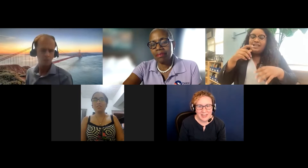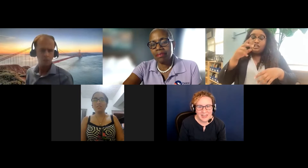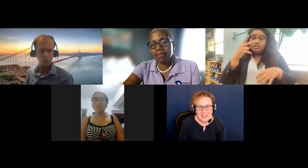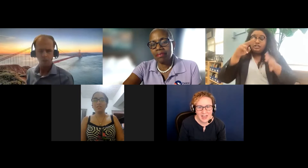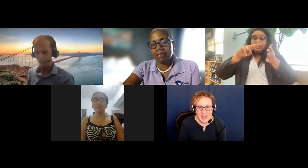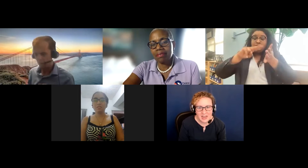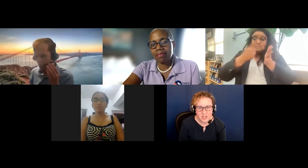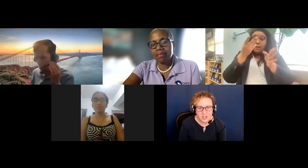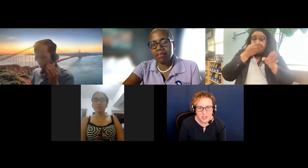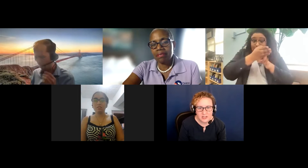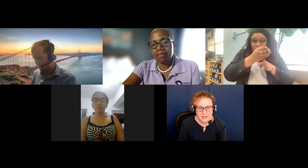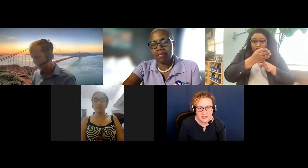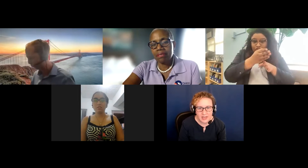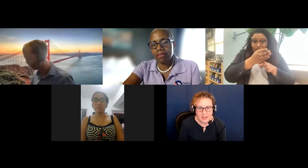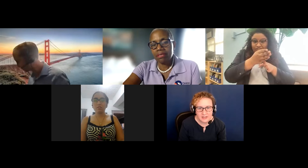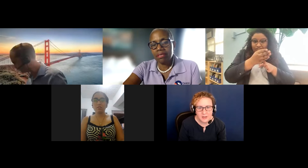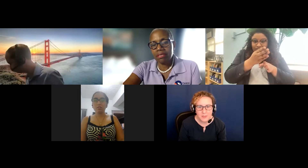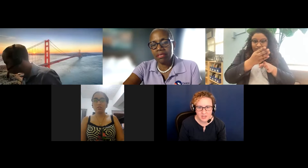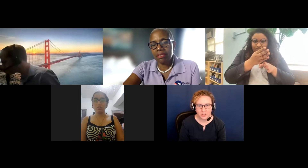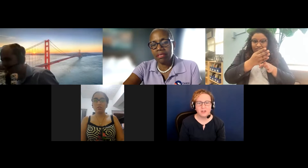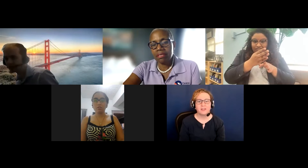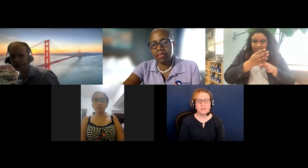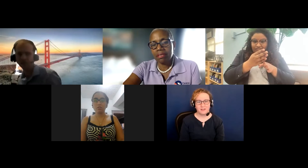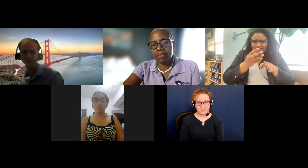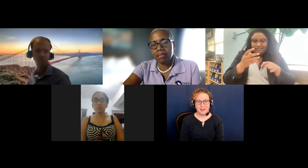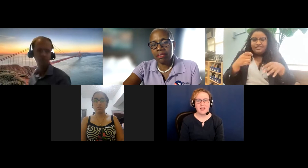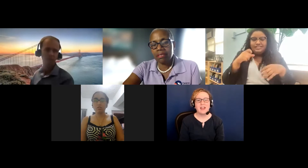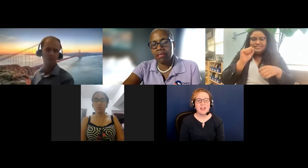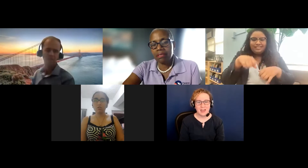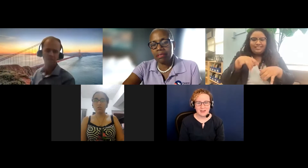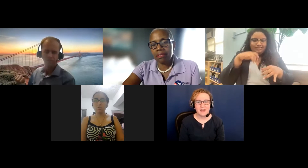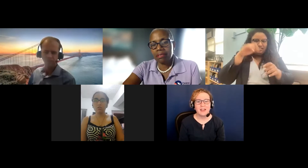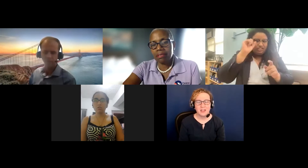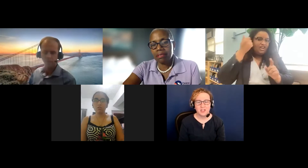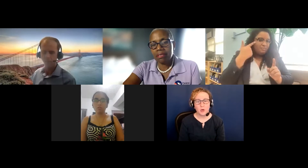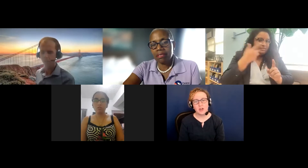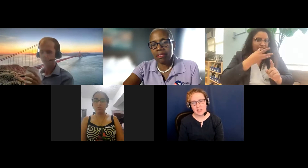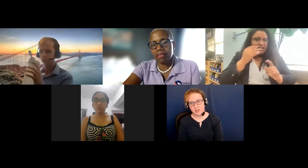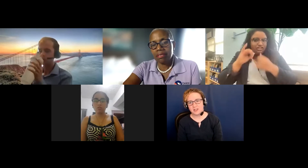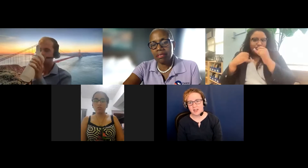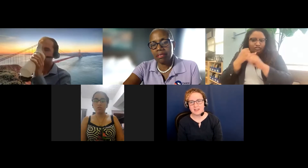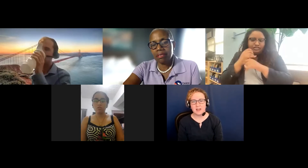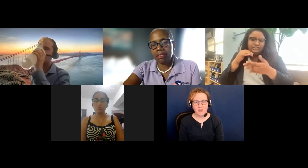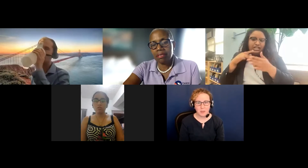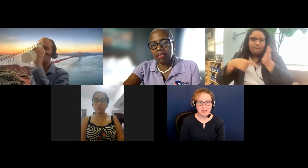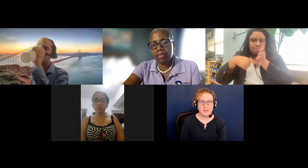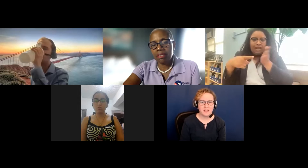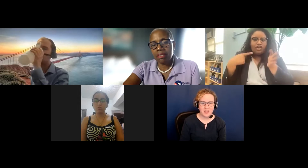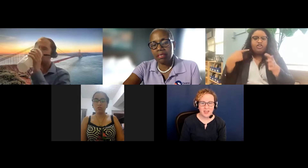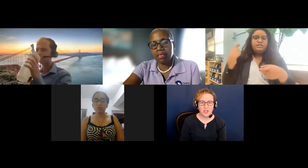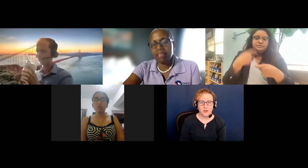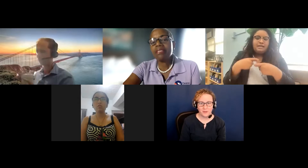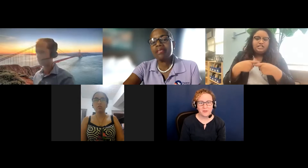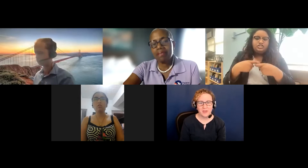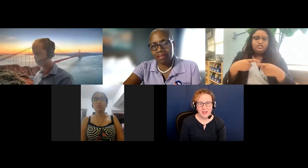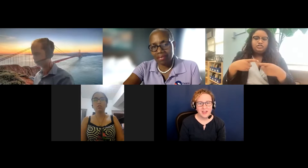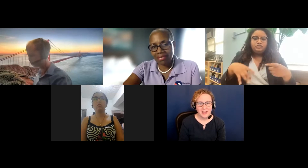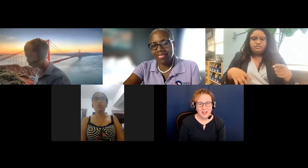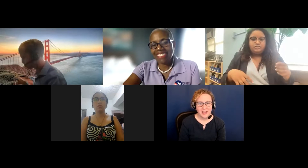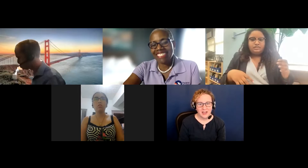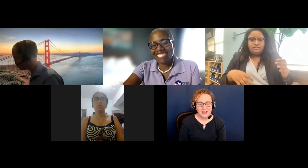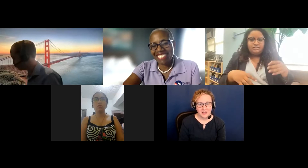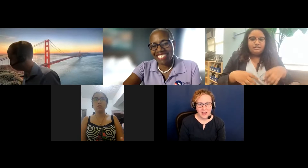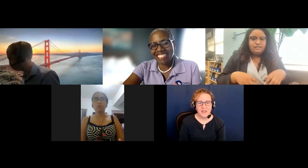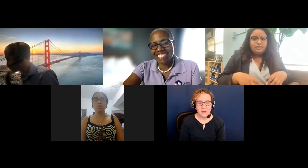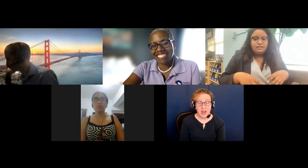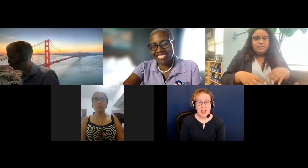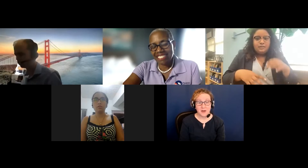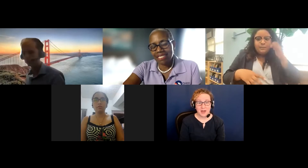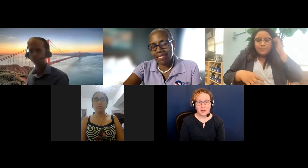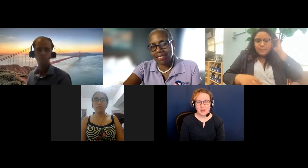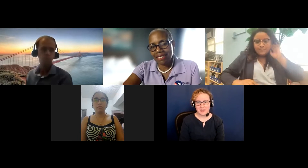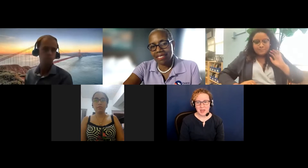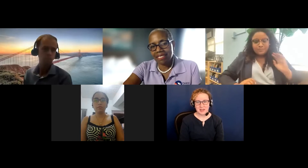It is a second major in international studies and government. And I had a minor in Spanish.